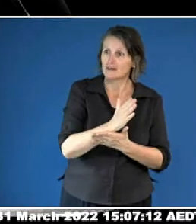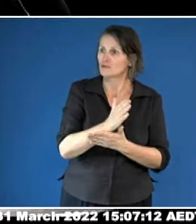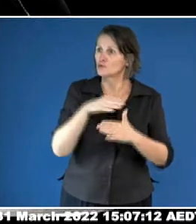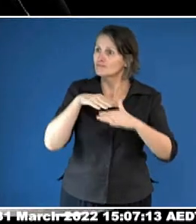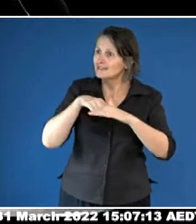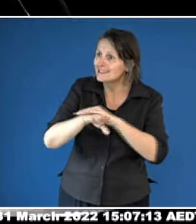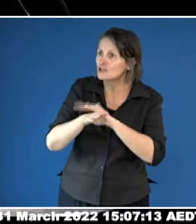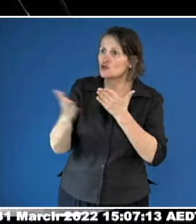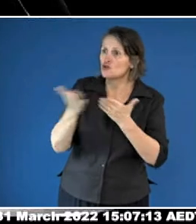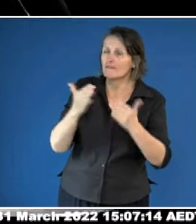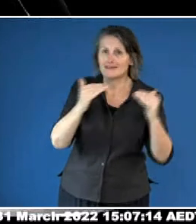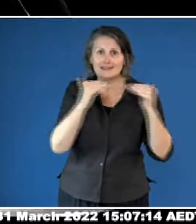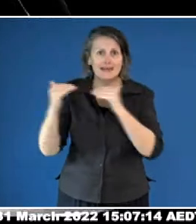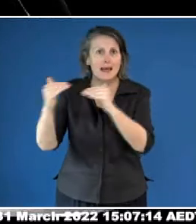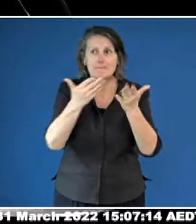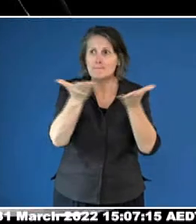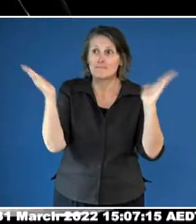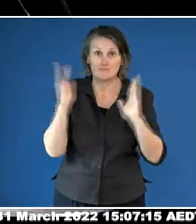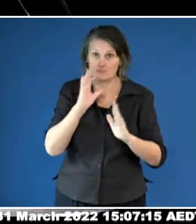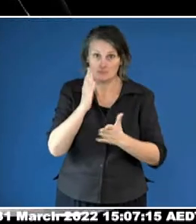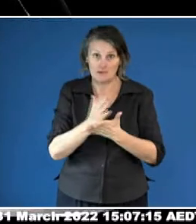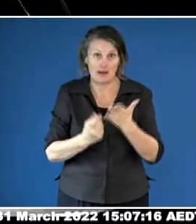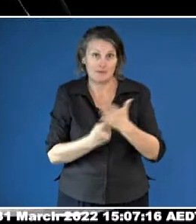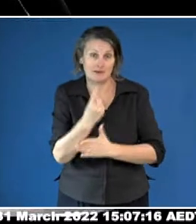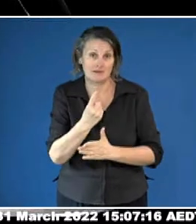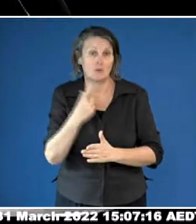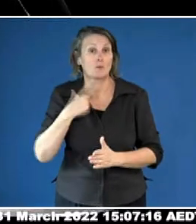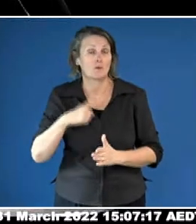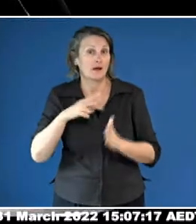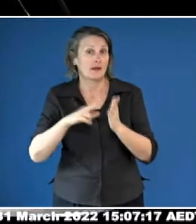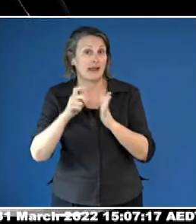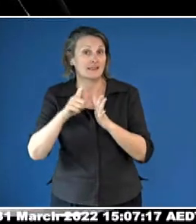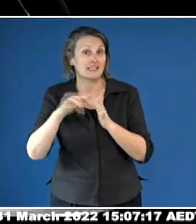unfortunately, that's not the case because the NDIS has not prioritised a gender